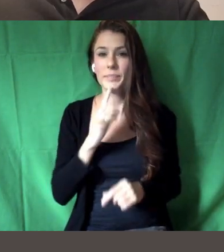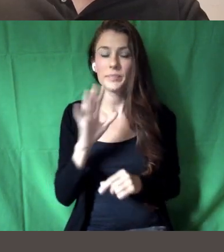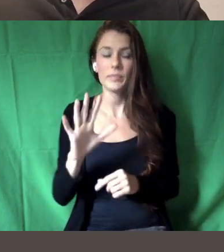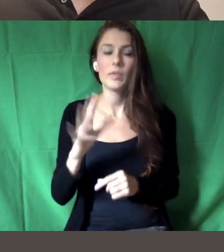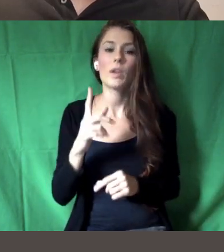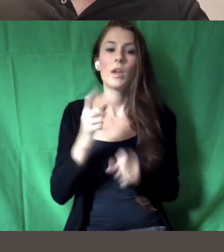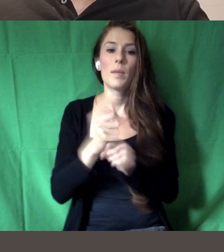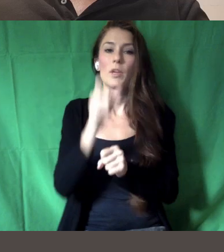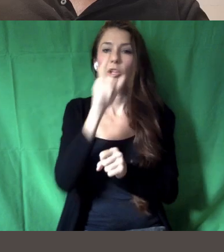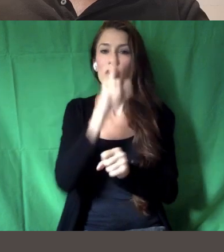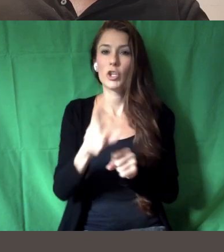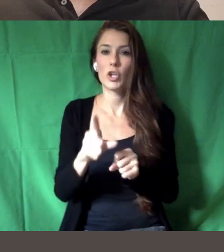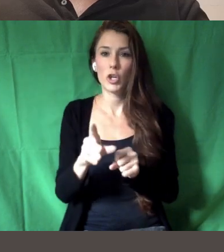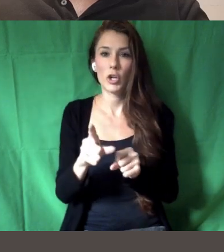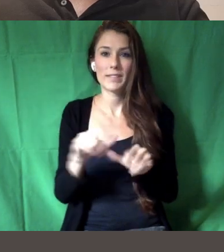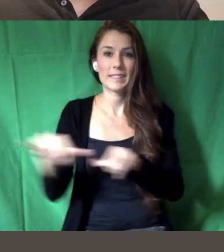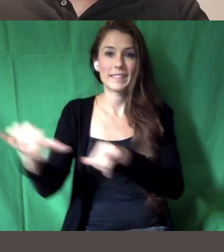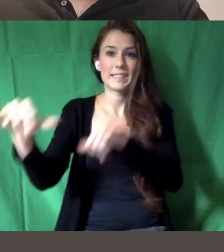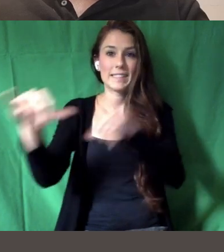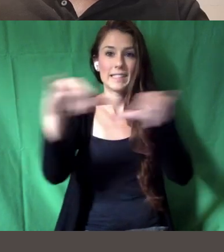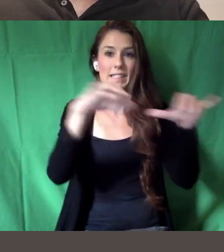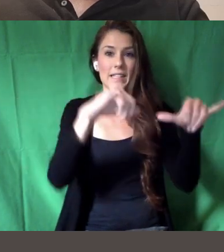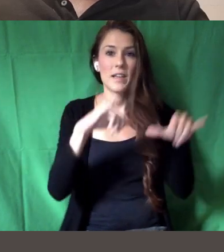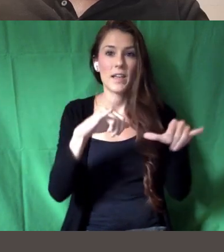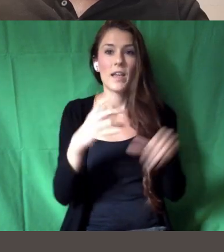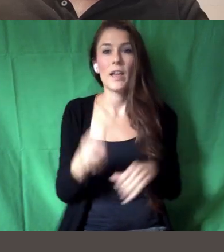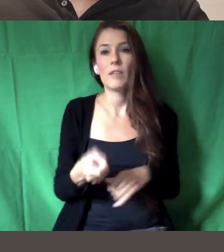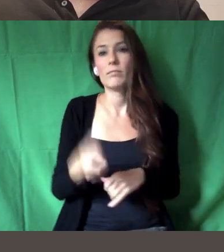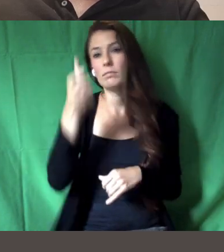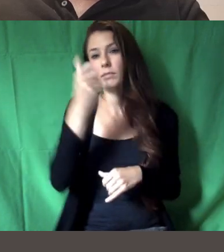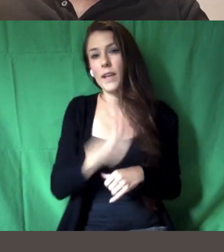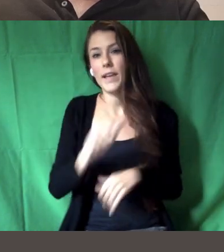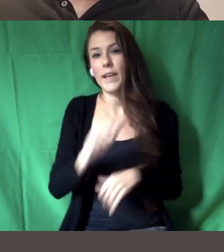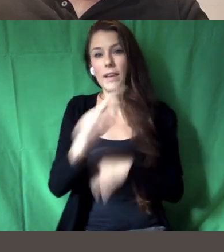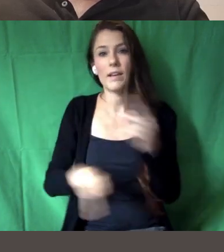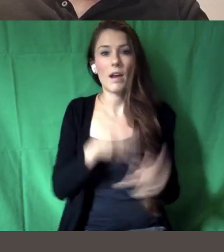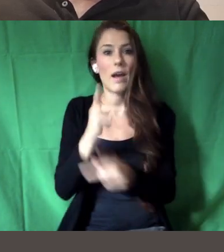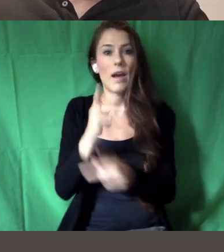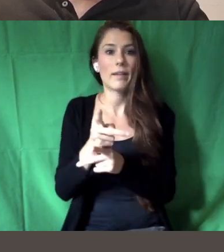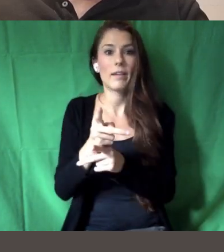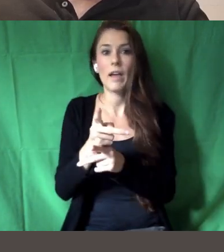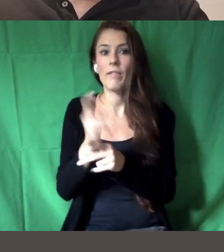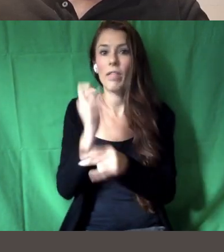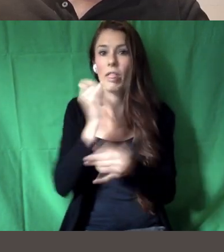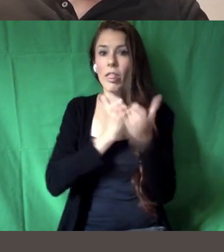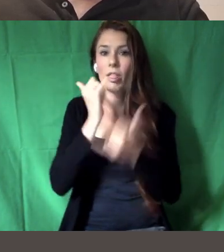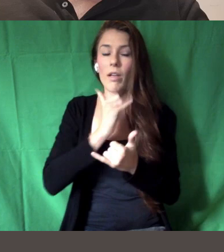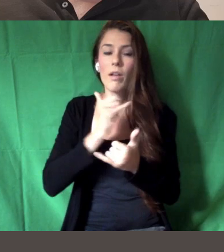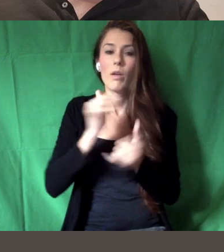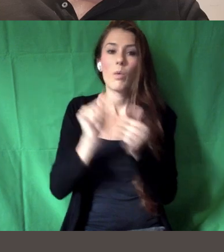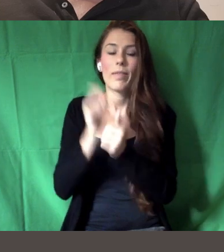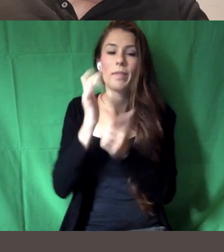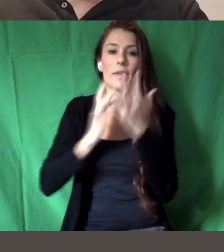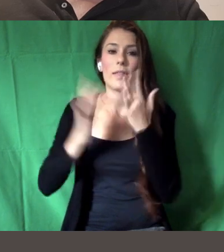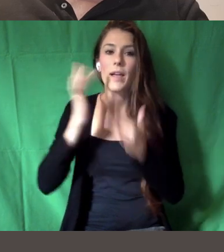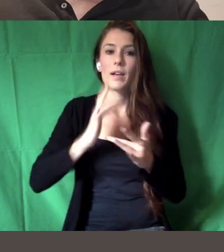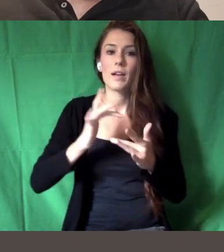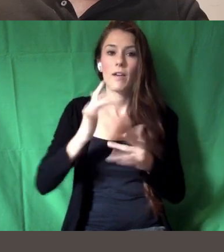To ensure consistency and eliminate any possible distortions caused by lack of resources,